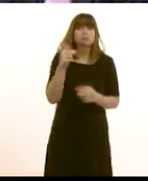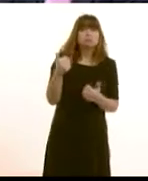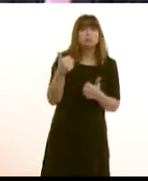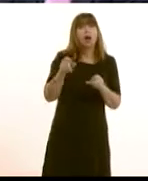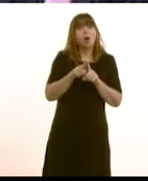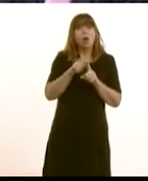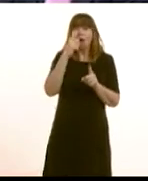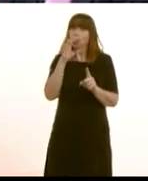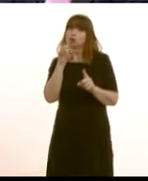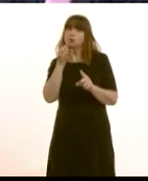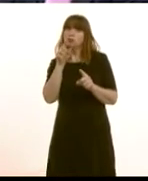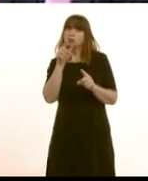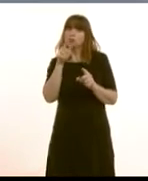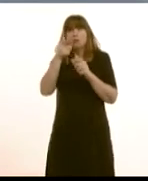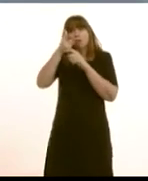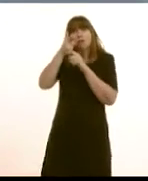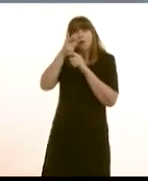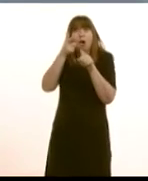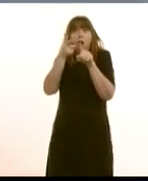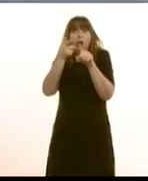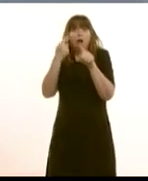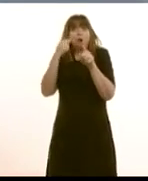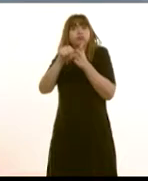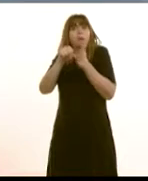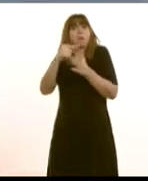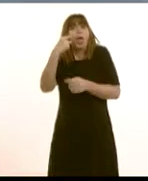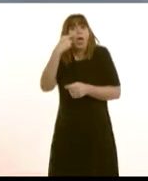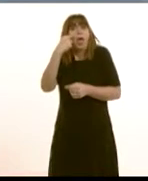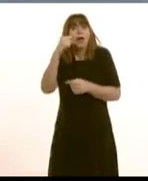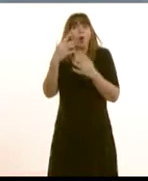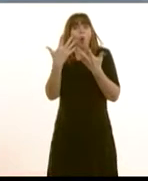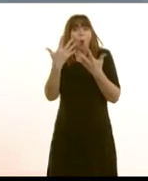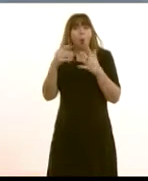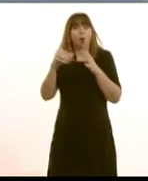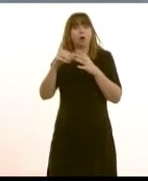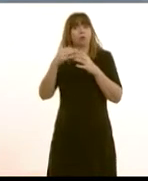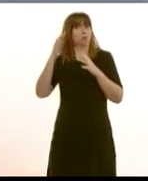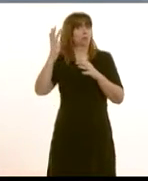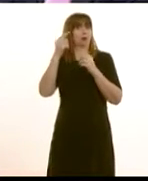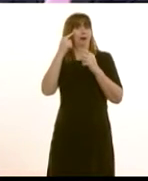that are not only eye-related can actually be diagnosed via such an eye test. The eye